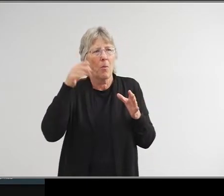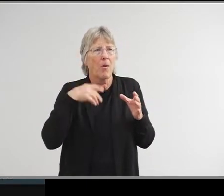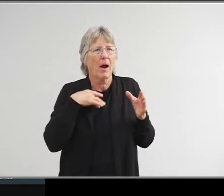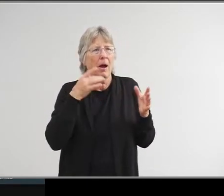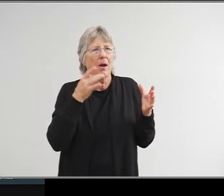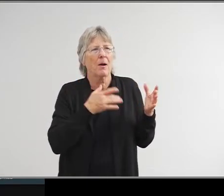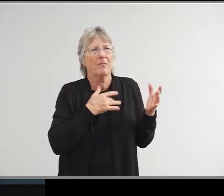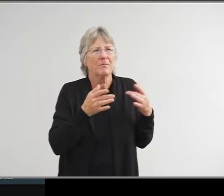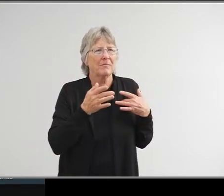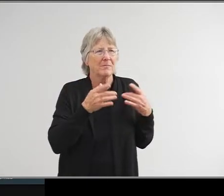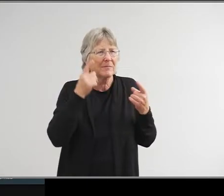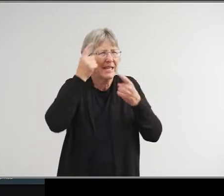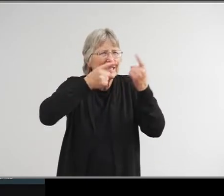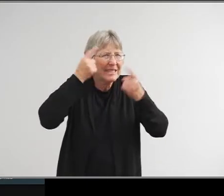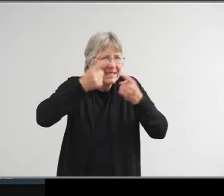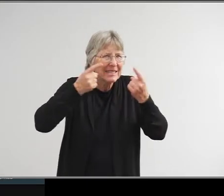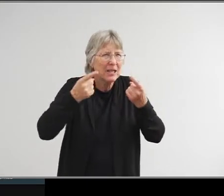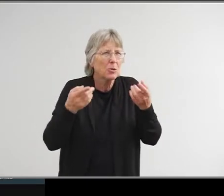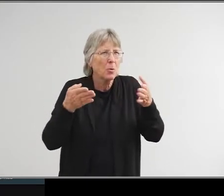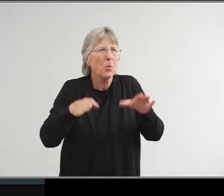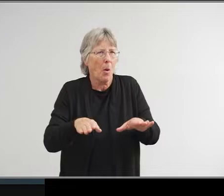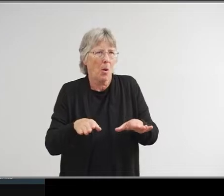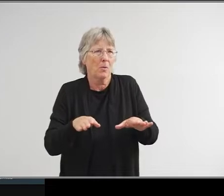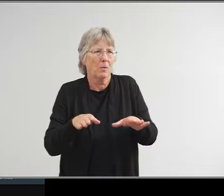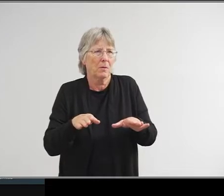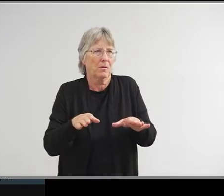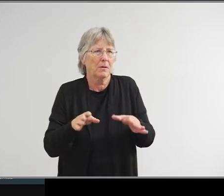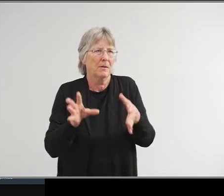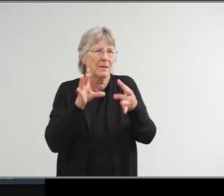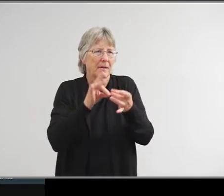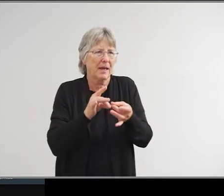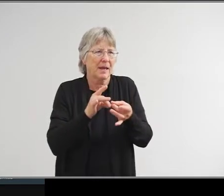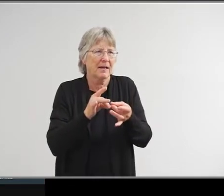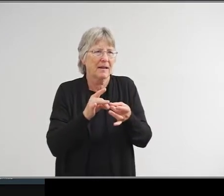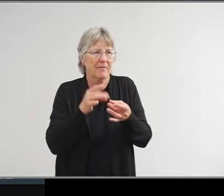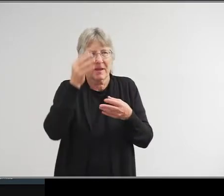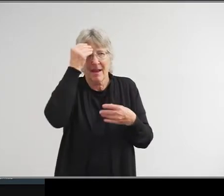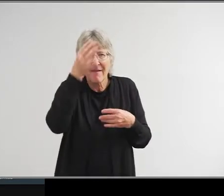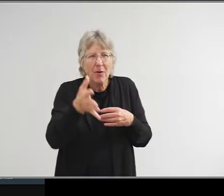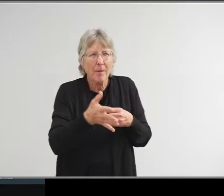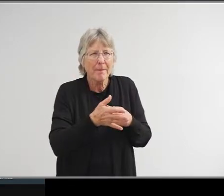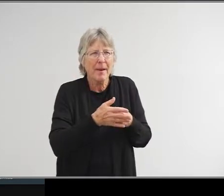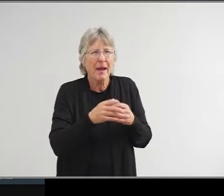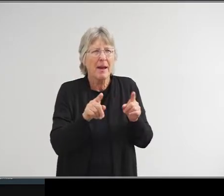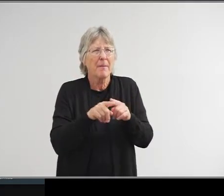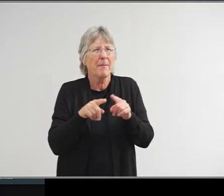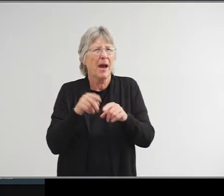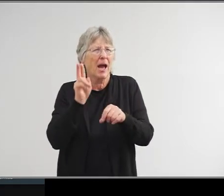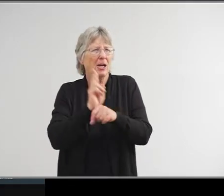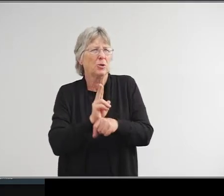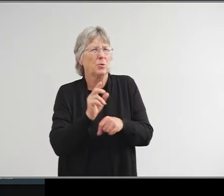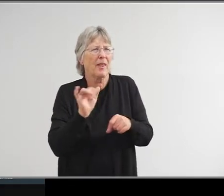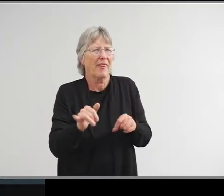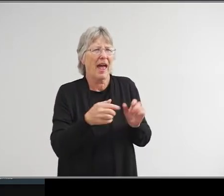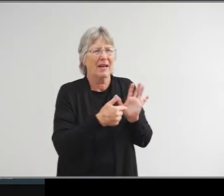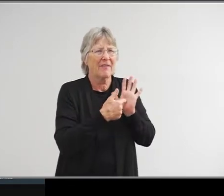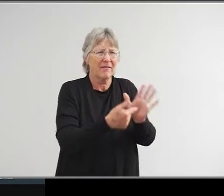To close down, given the context, but also to use that as an illustrated example of, it's not just